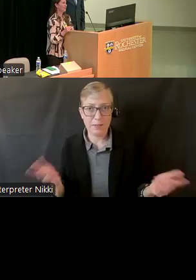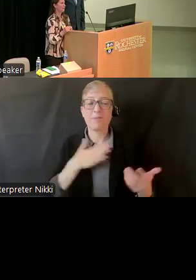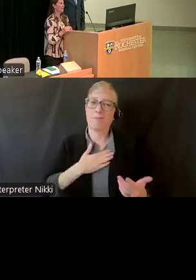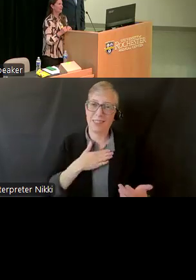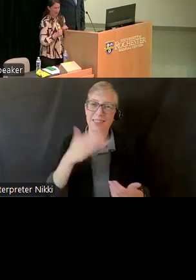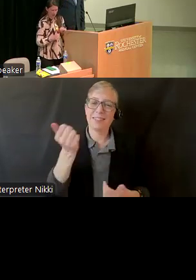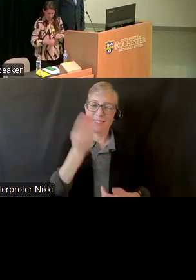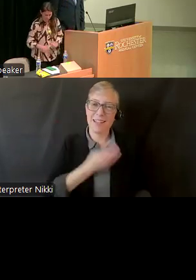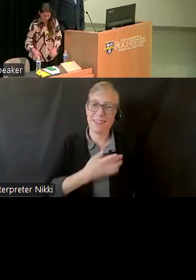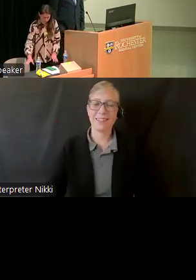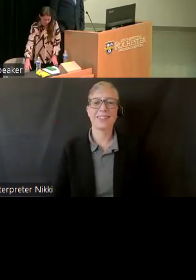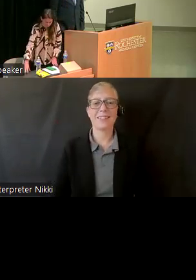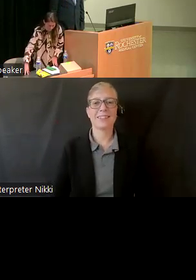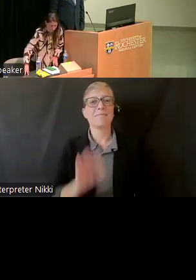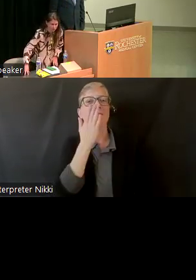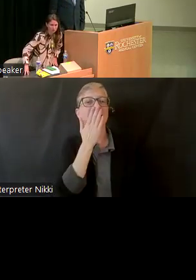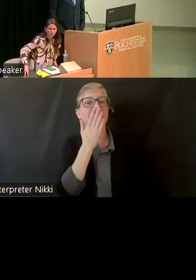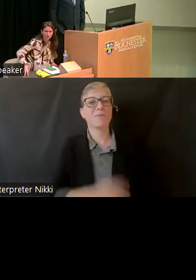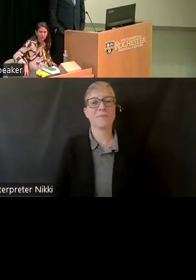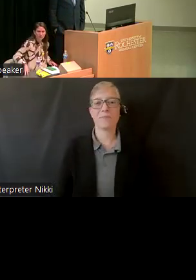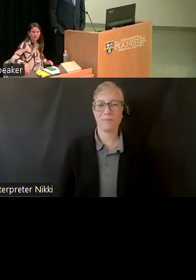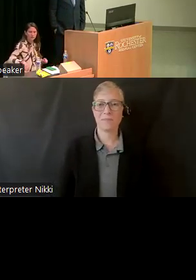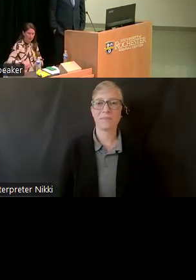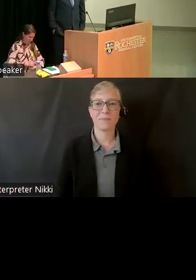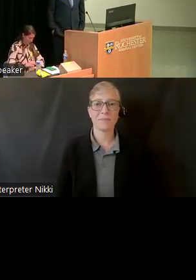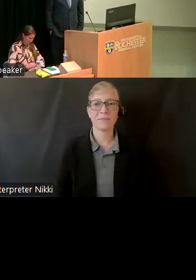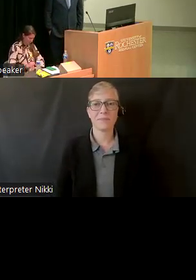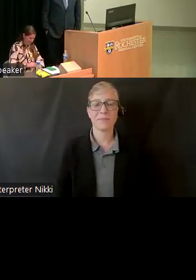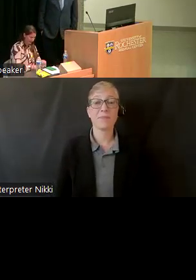great yeah thank you thanks well in the vein of excellent ideas i'm going to share one more that